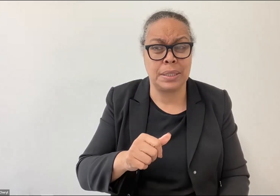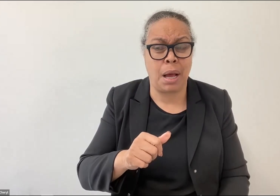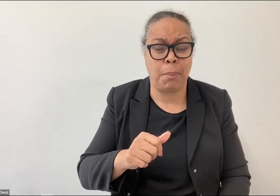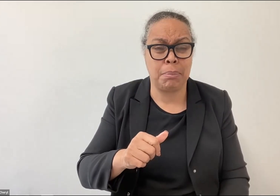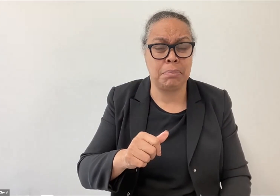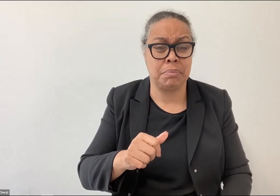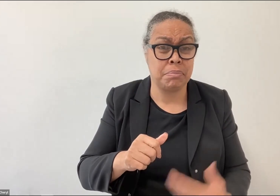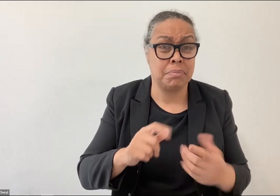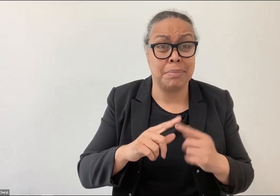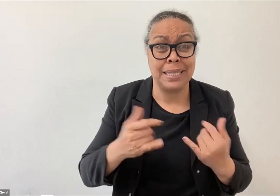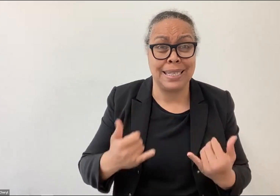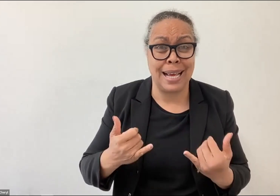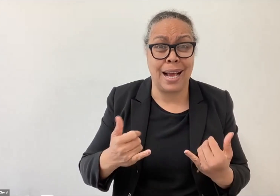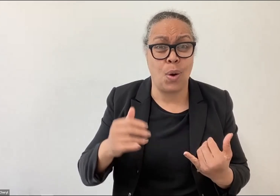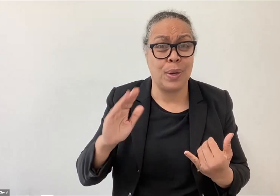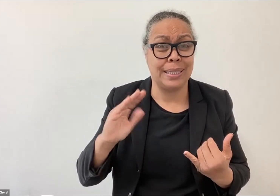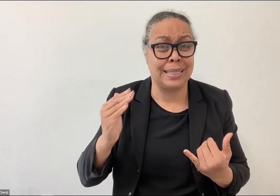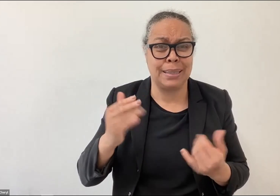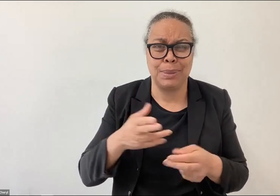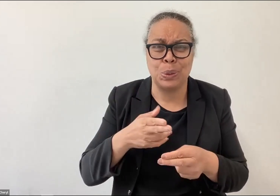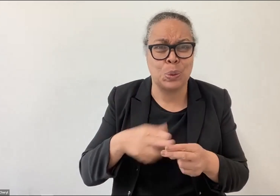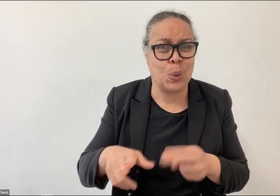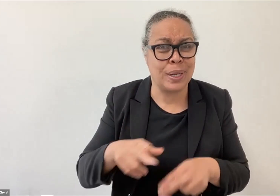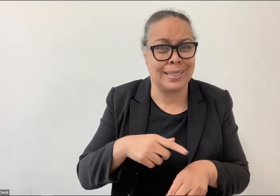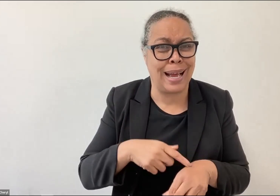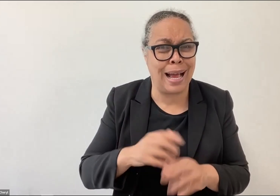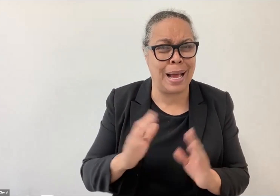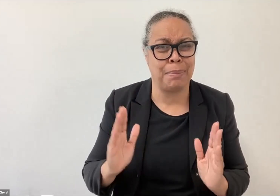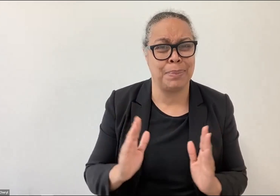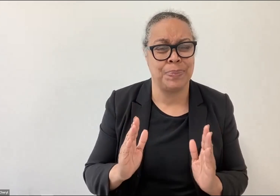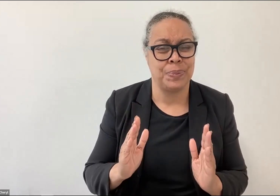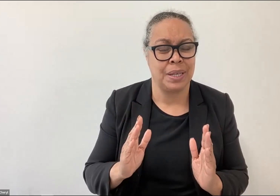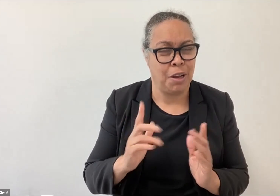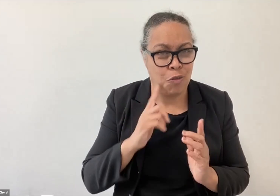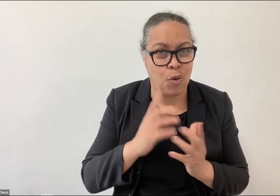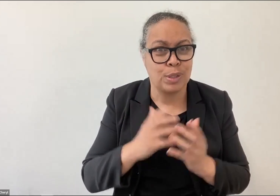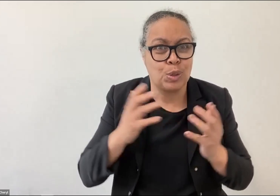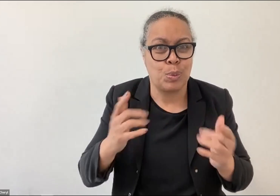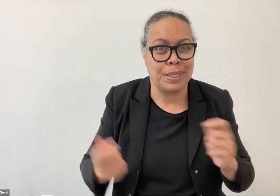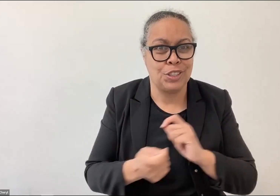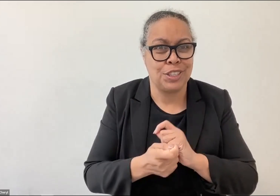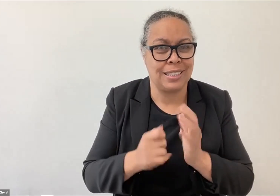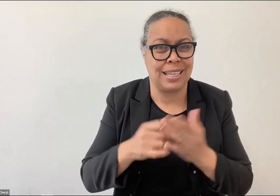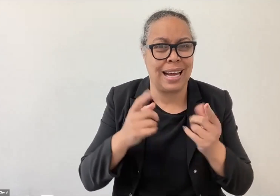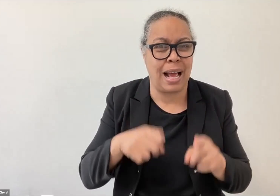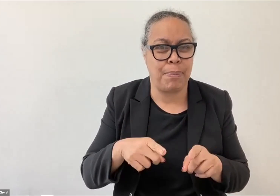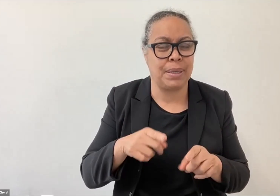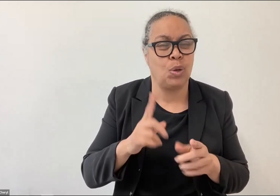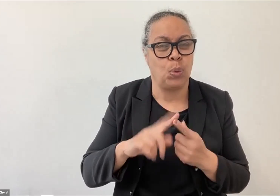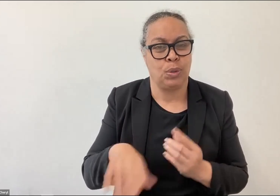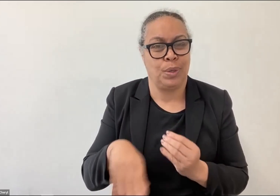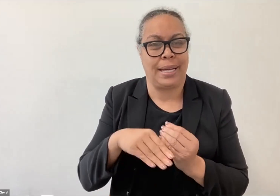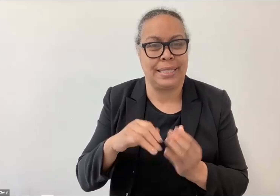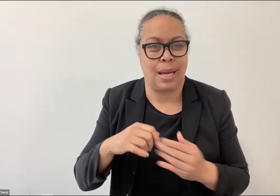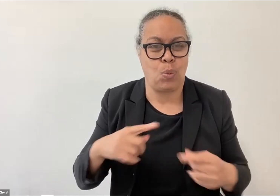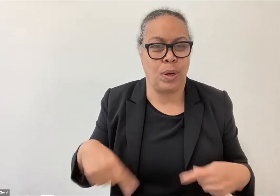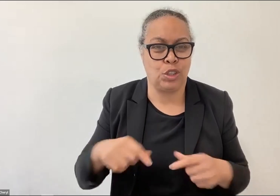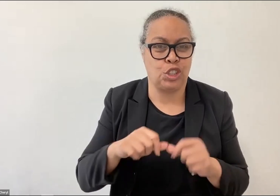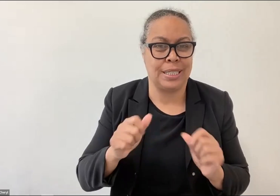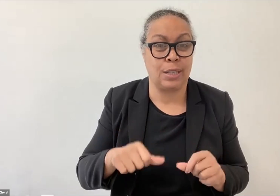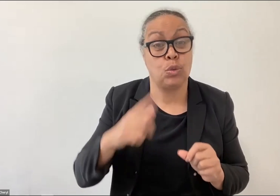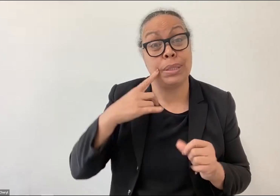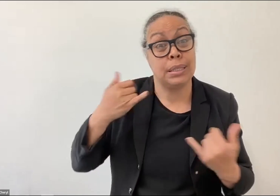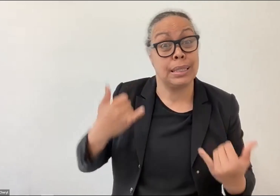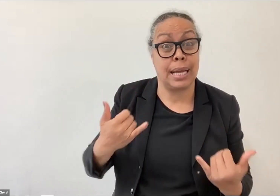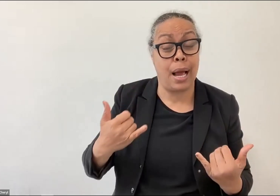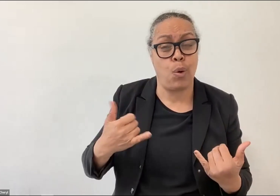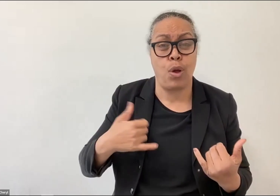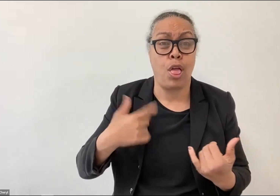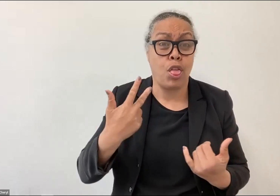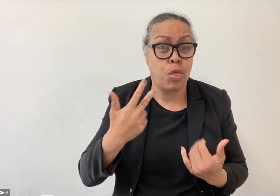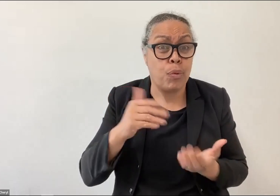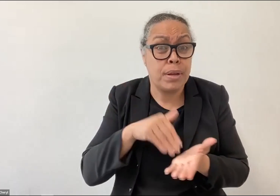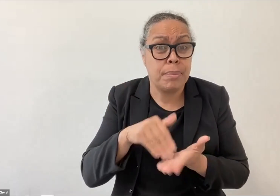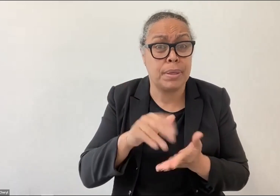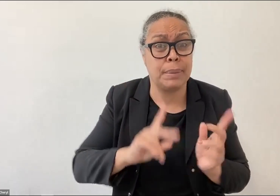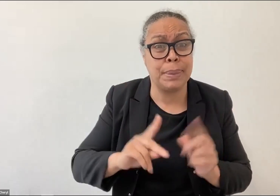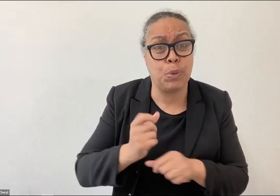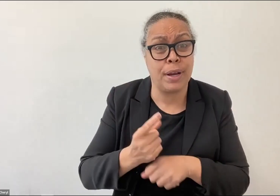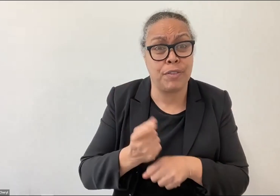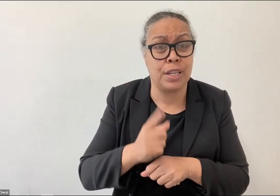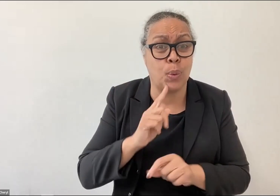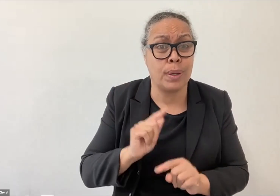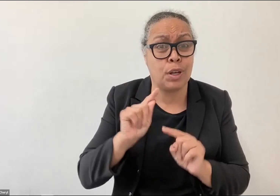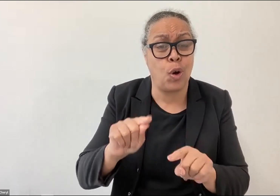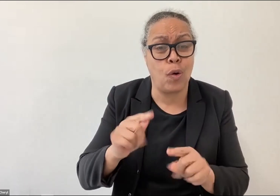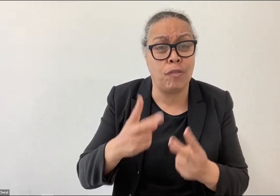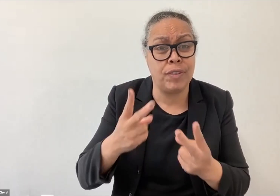And but now it it seems like such a short amount of time that for the tremendous change that that was made through the addition of that wheelchair statute, because now 3 million people a year go to the Fdr memorial